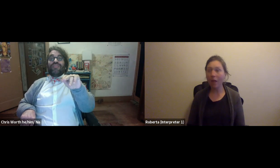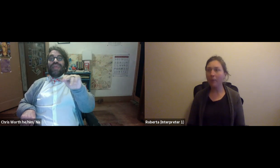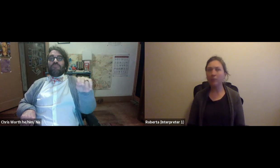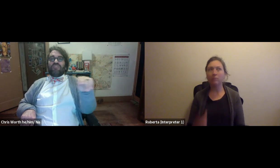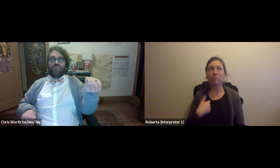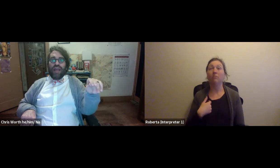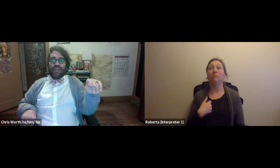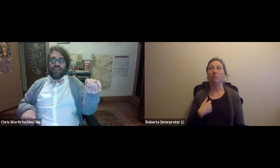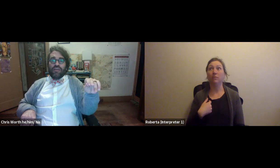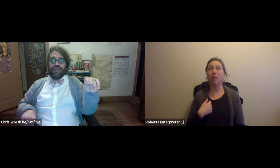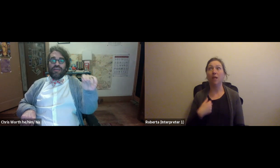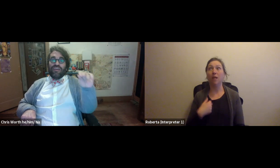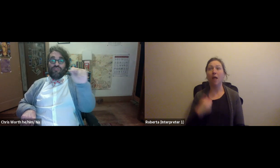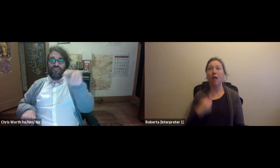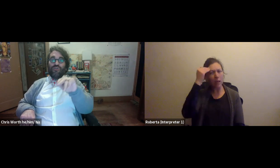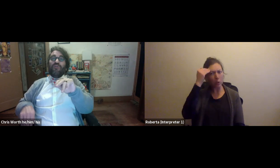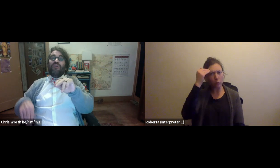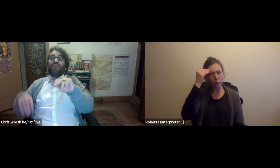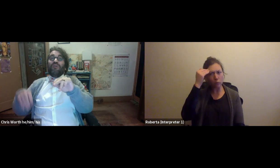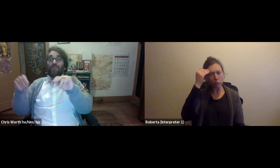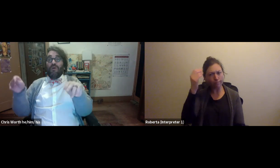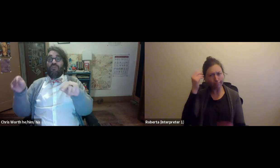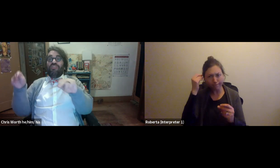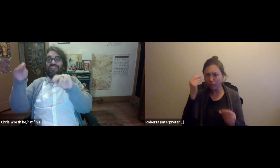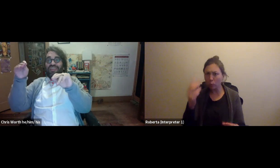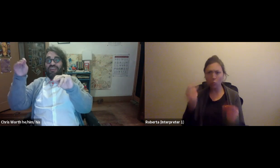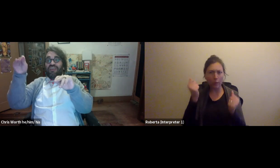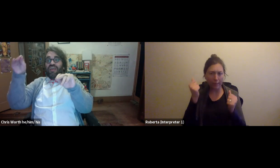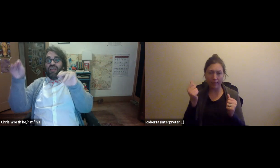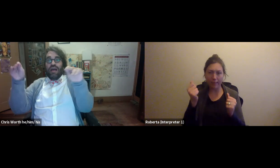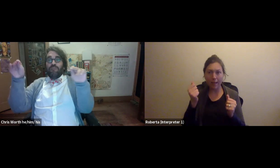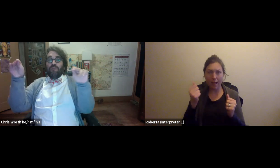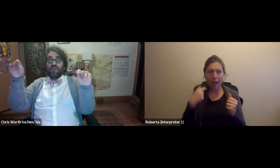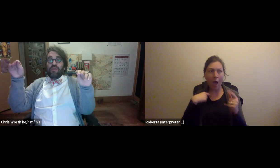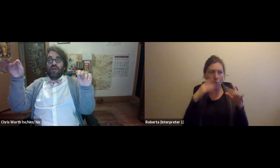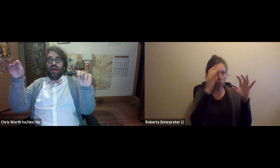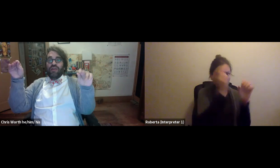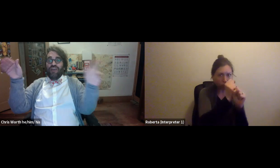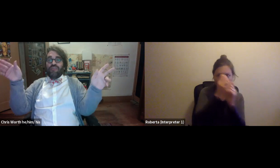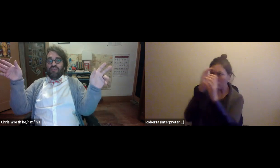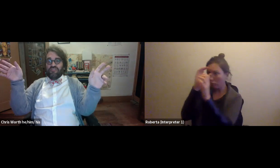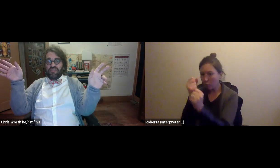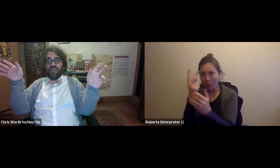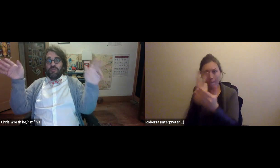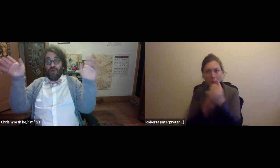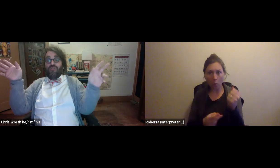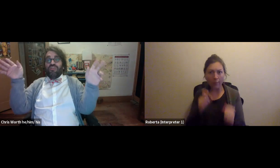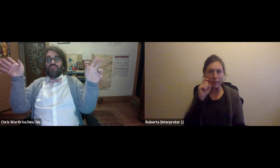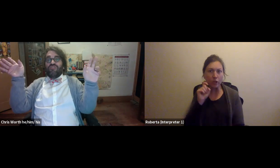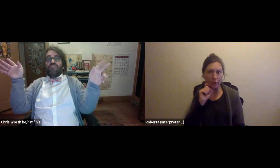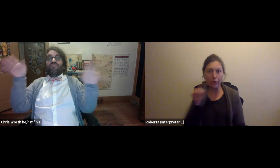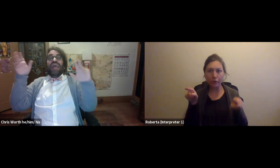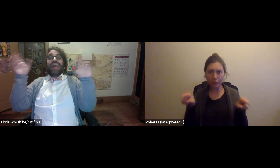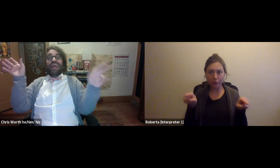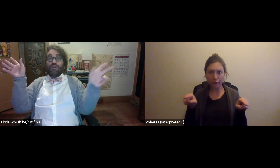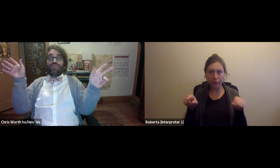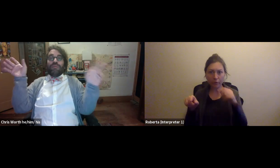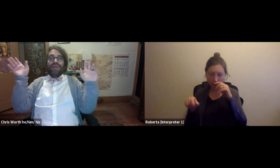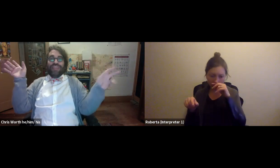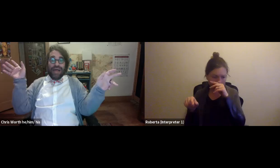I was attracted to both genders, both genders as I knew them at the time,